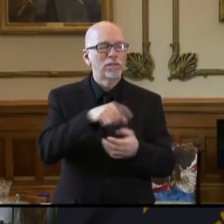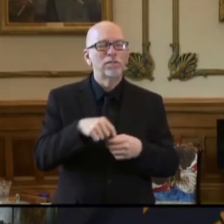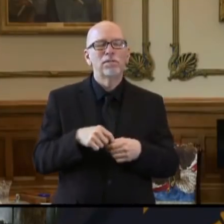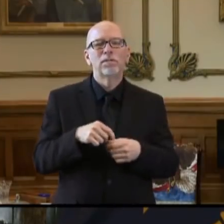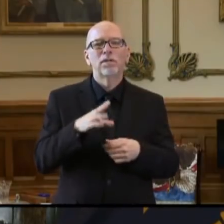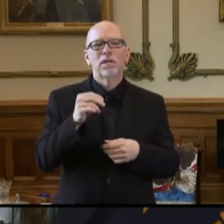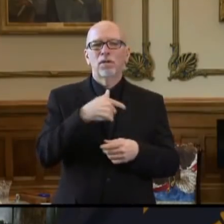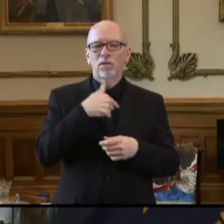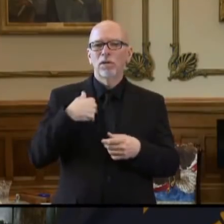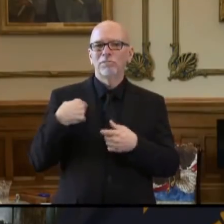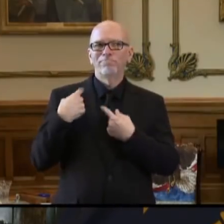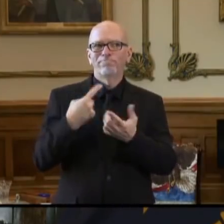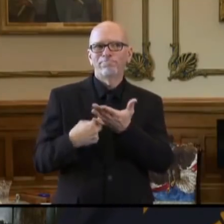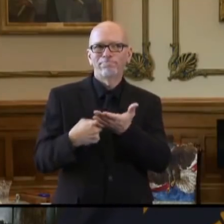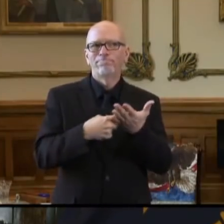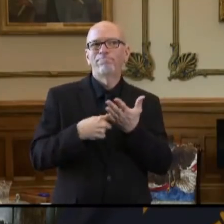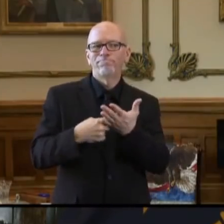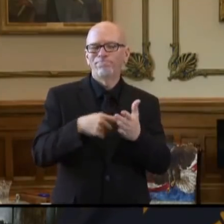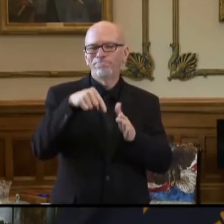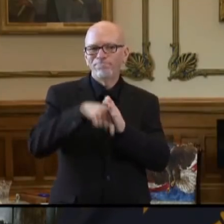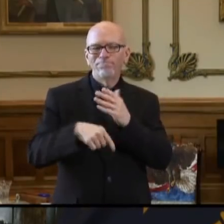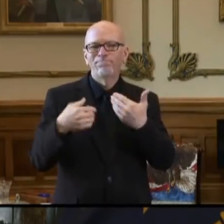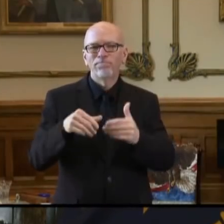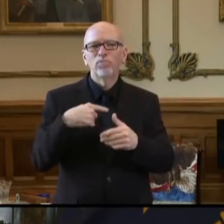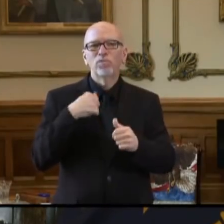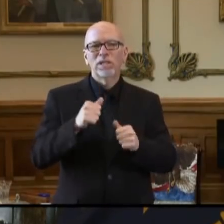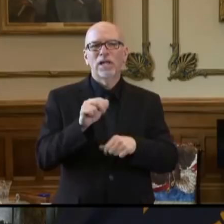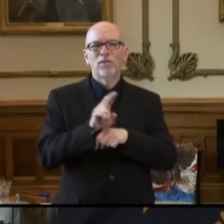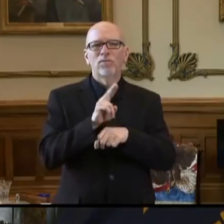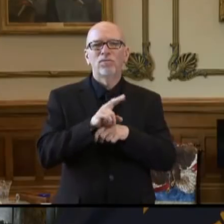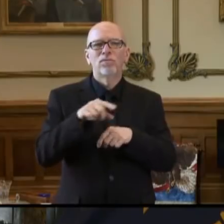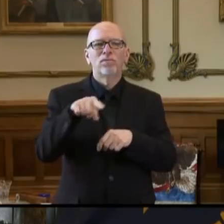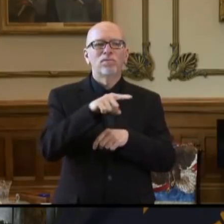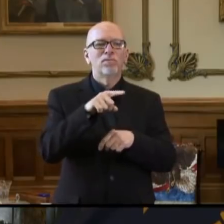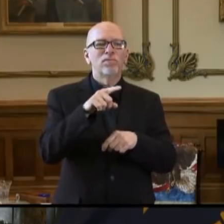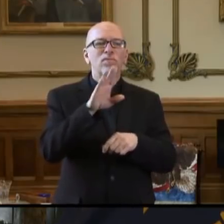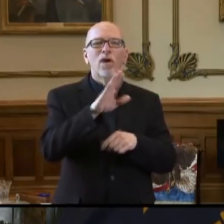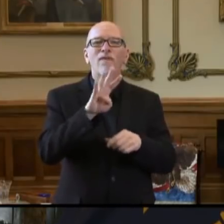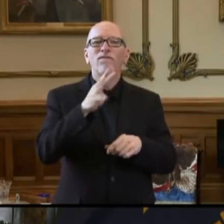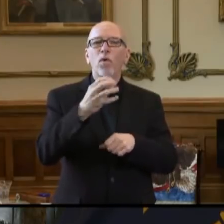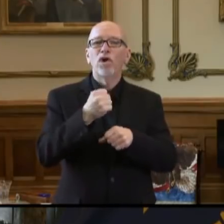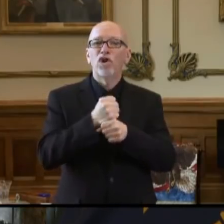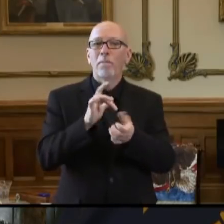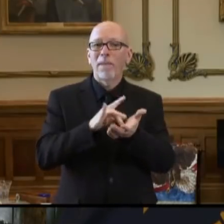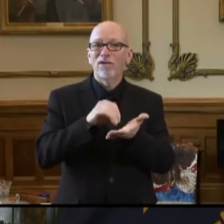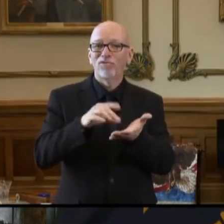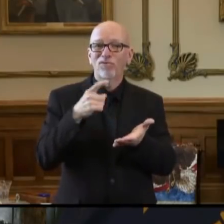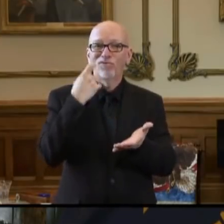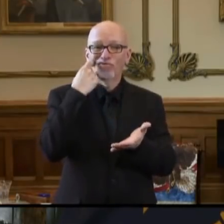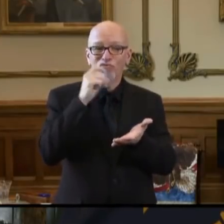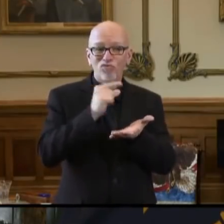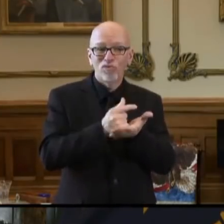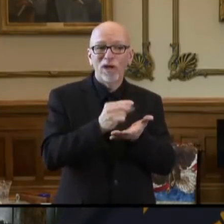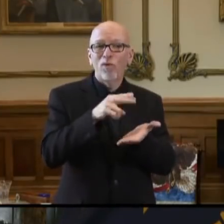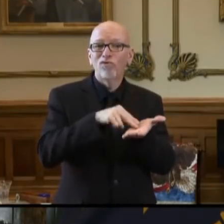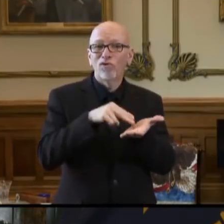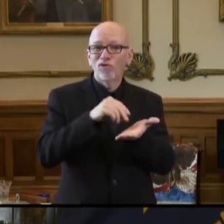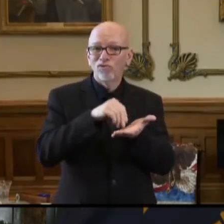WITH DEAN HAS THIS TEAM AND WITH OUR DEAN OF SCHOOL OF NURSING AND WE HAVE BEEN DISCUSSING AT LENGTH THE